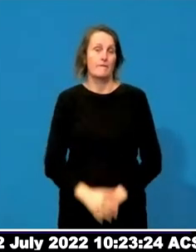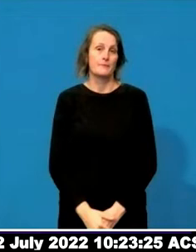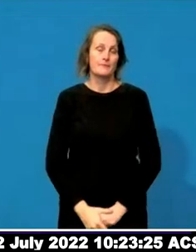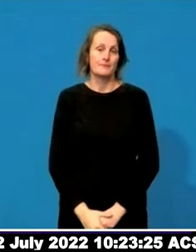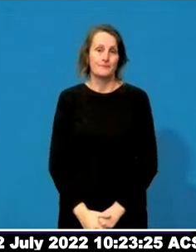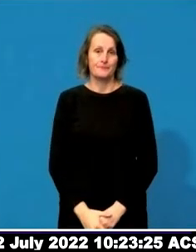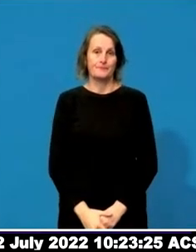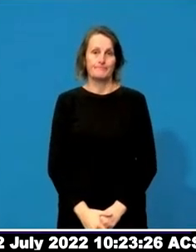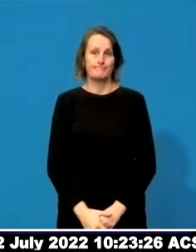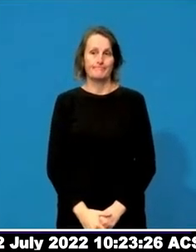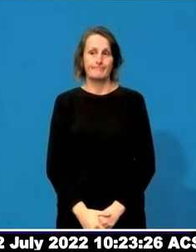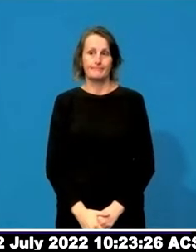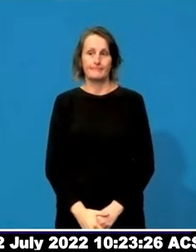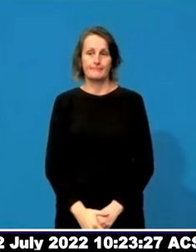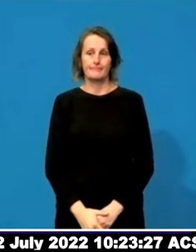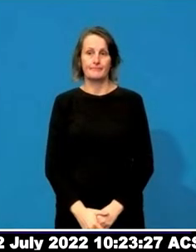The Royal Commission is now adjourned.